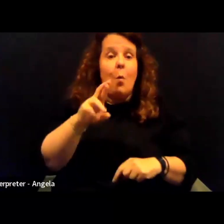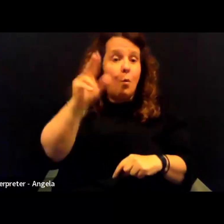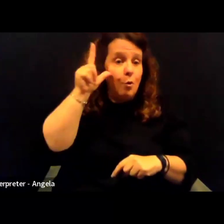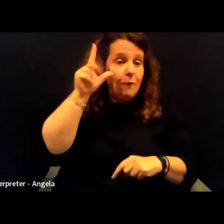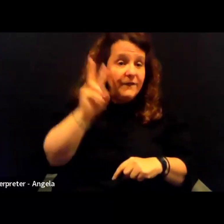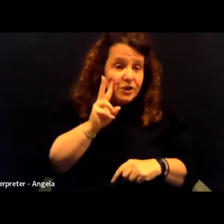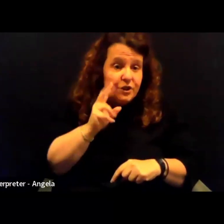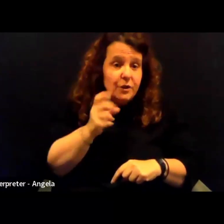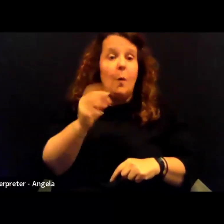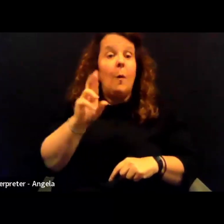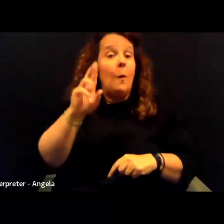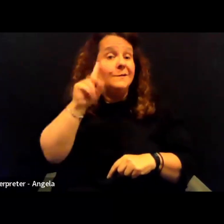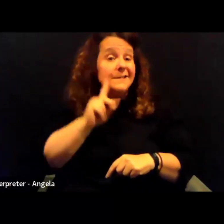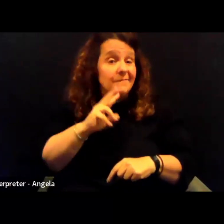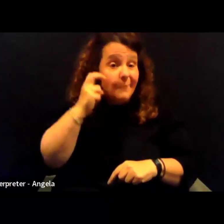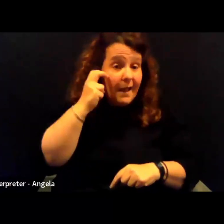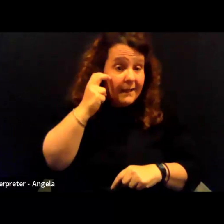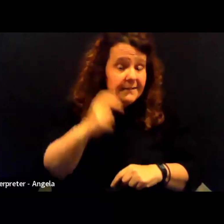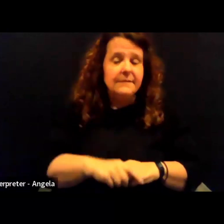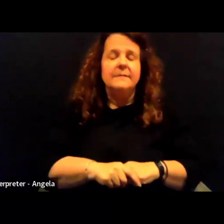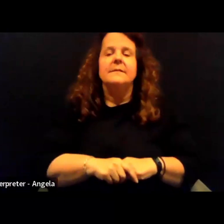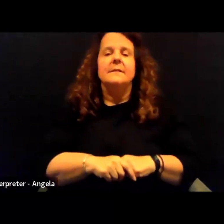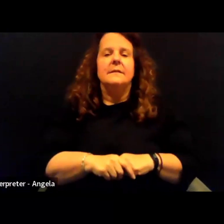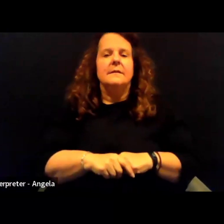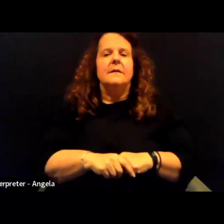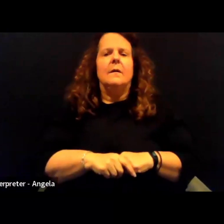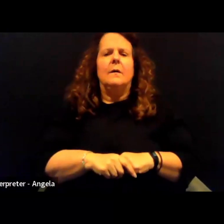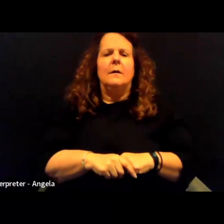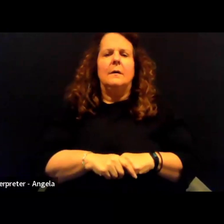but there's so many from different states